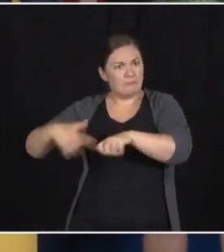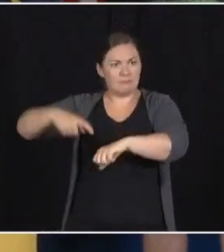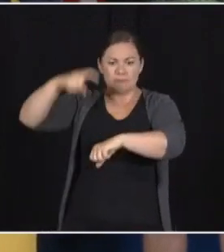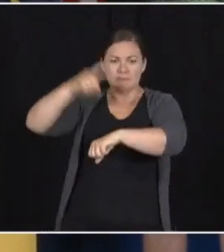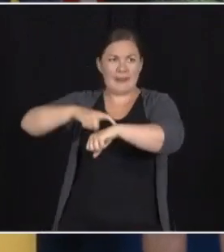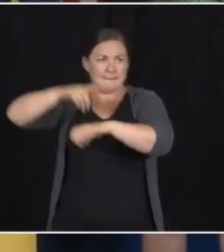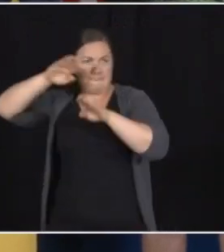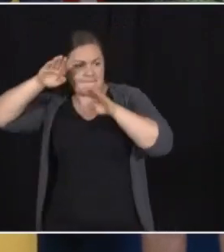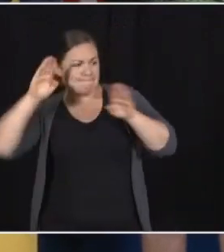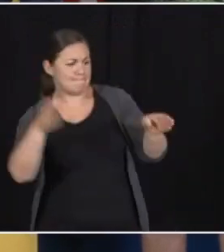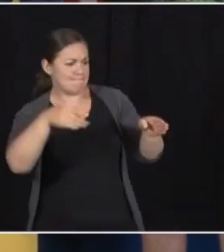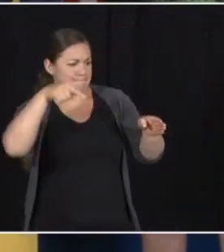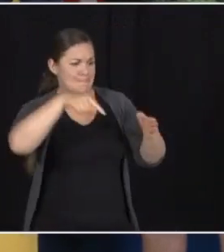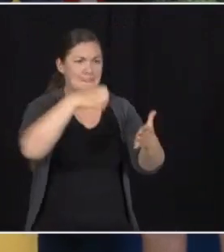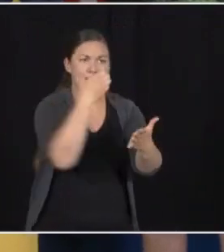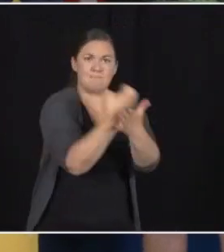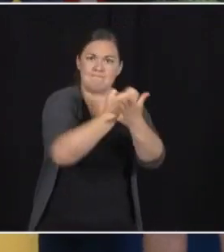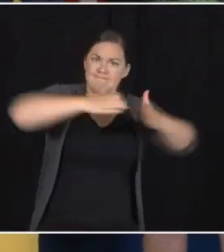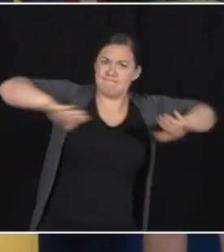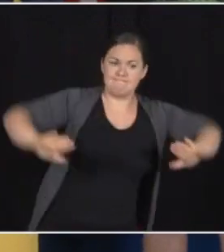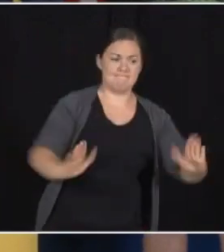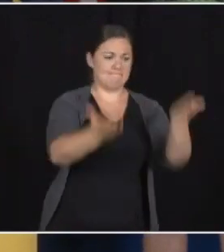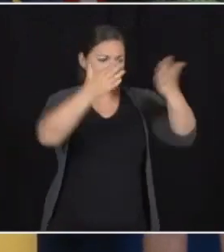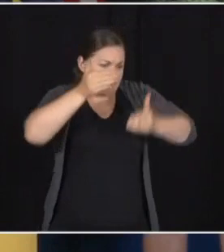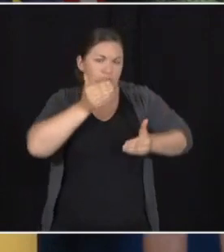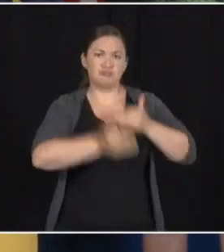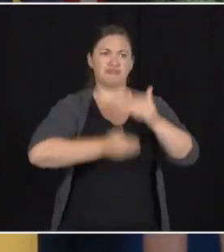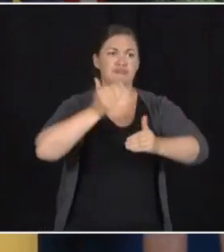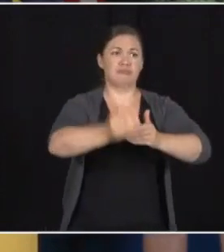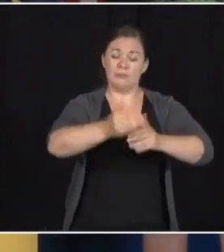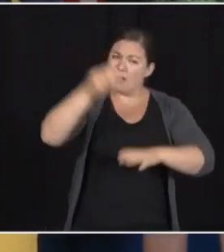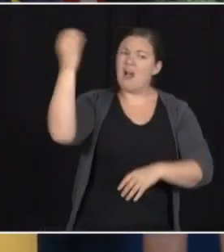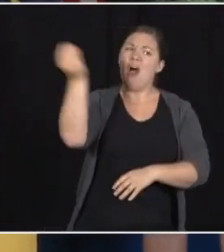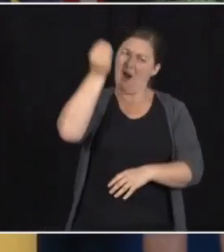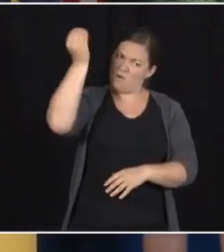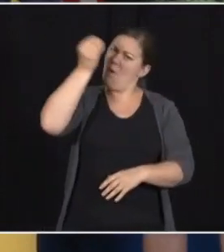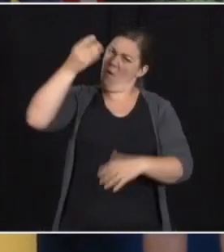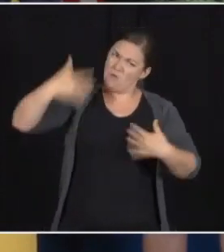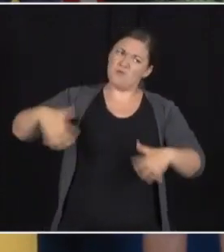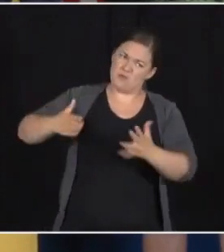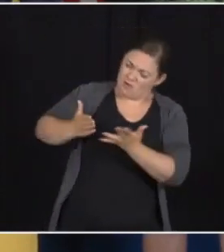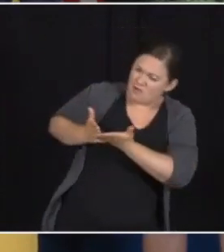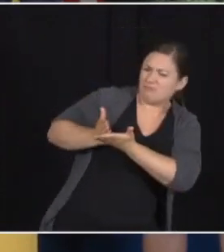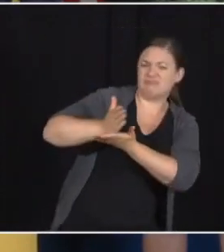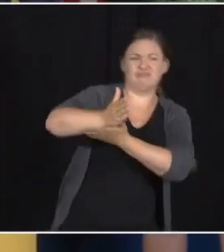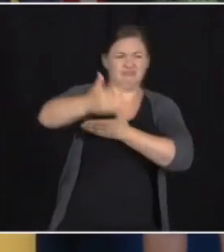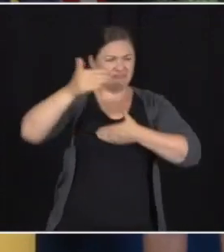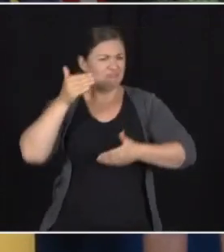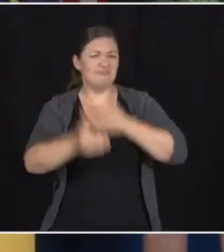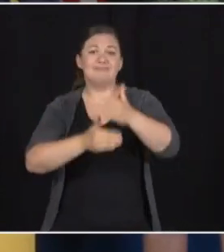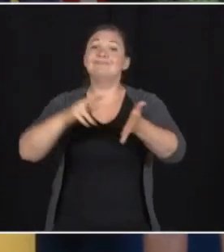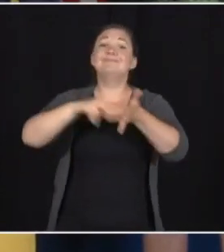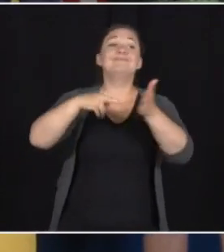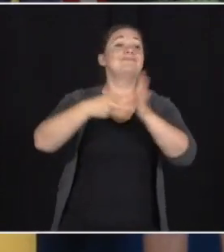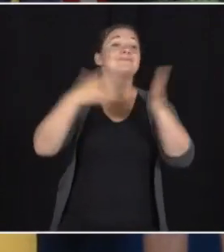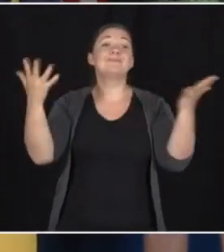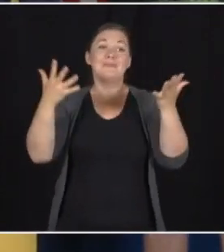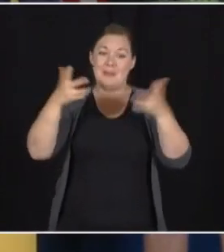on this virus, we are charging our path for economic recovery. My friends, we are getting Ontario back on track.